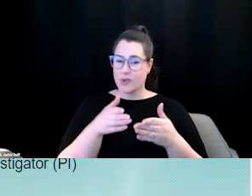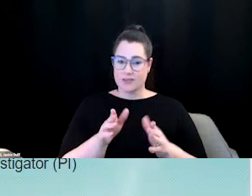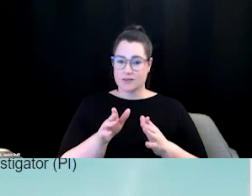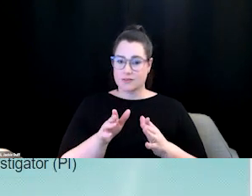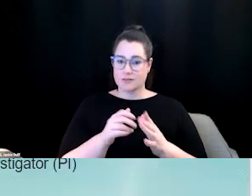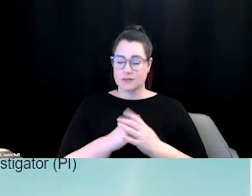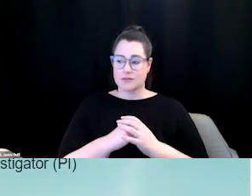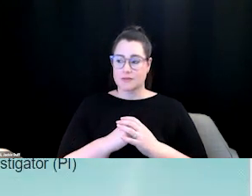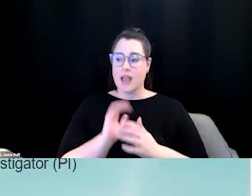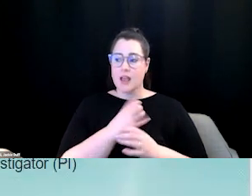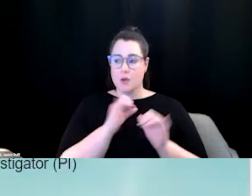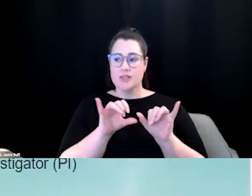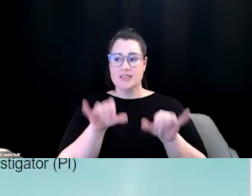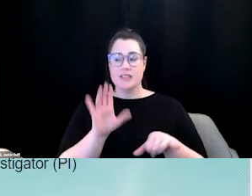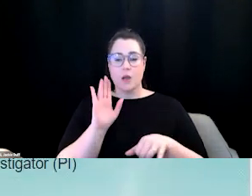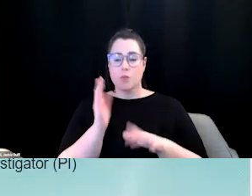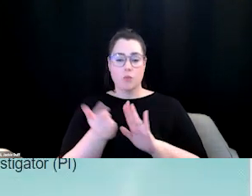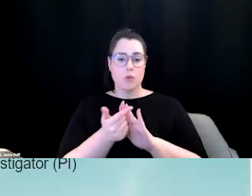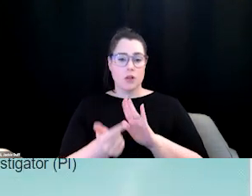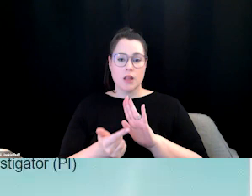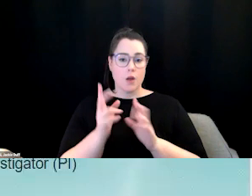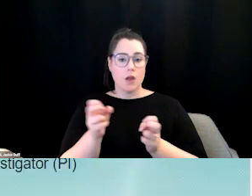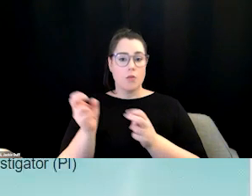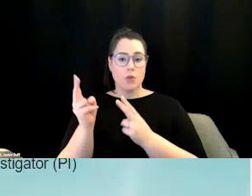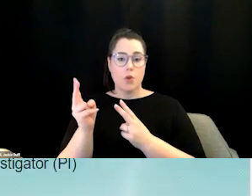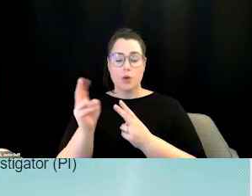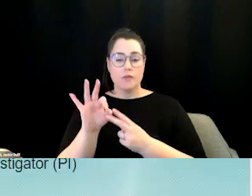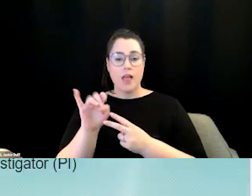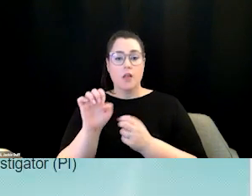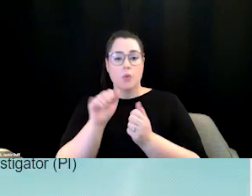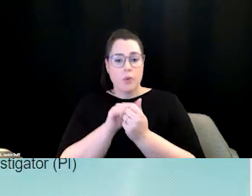Our system will prevent an uploaded file with those attributes. You will know right away.